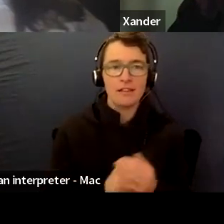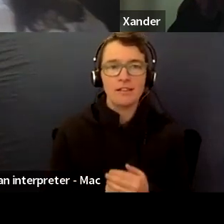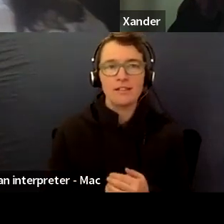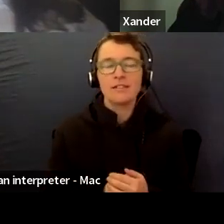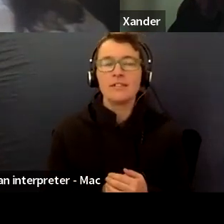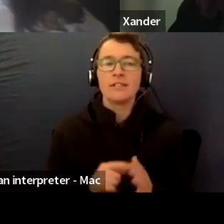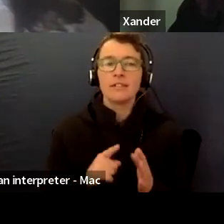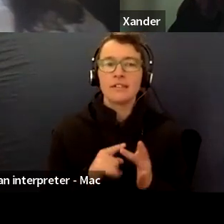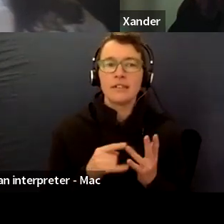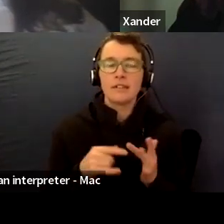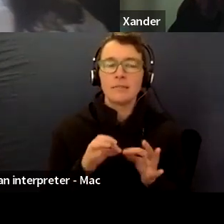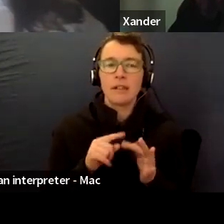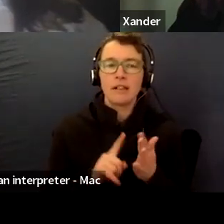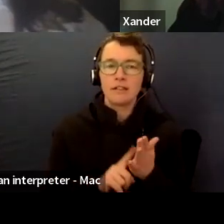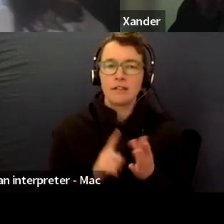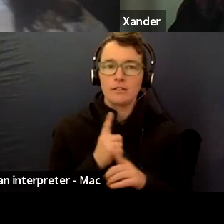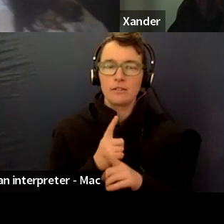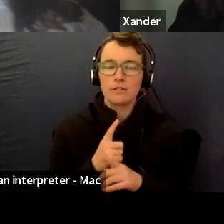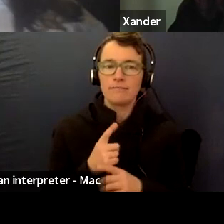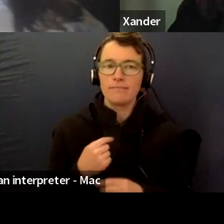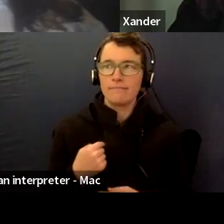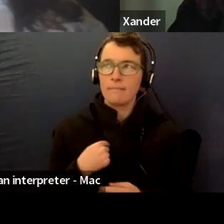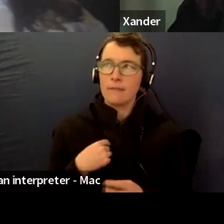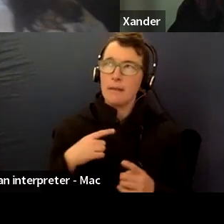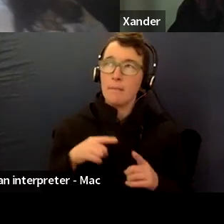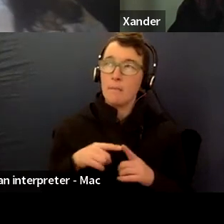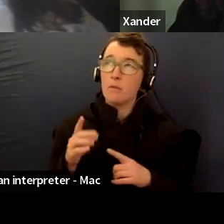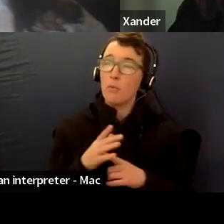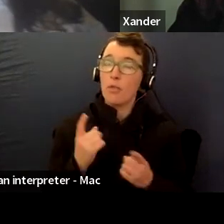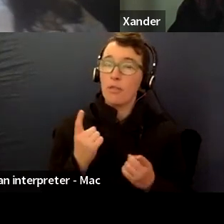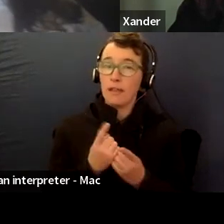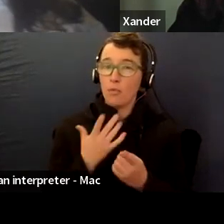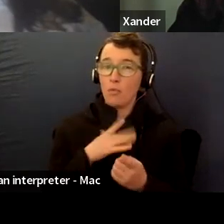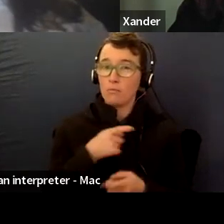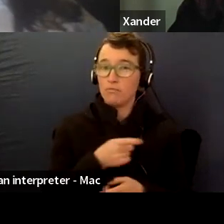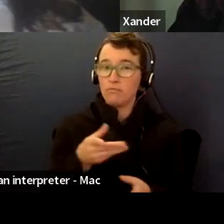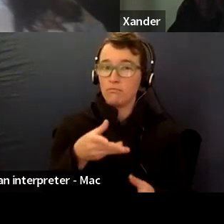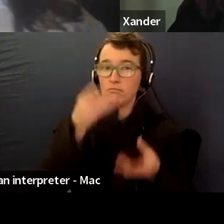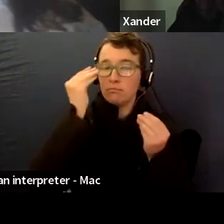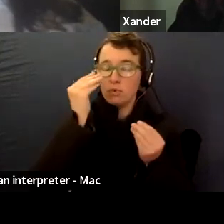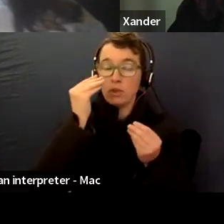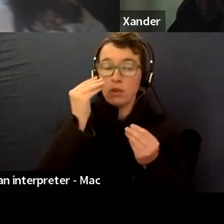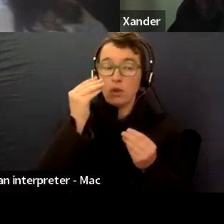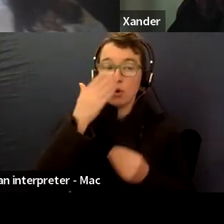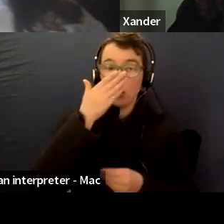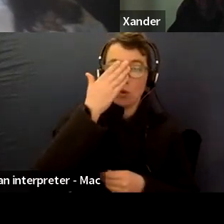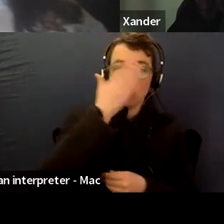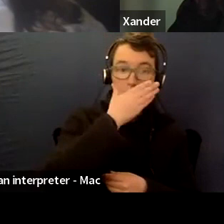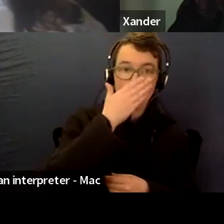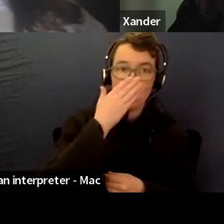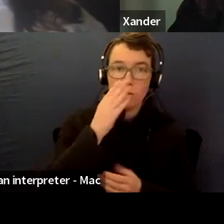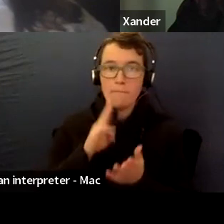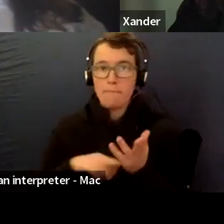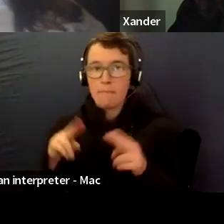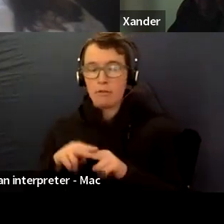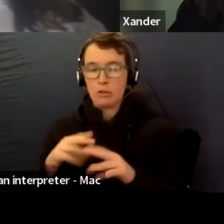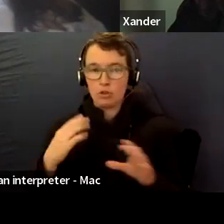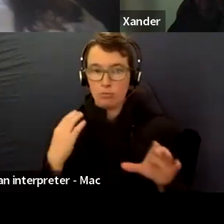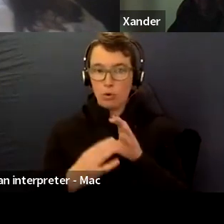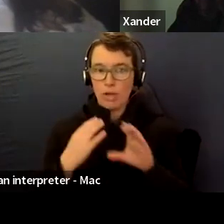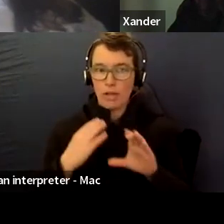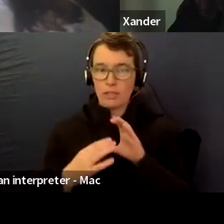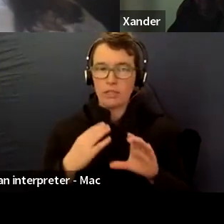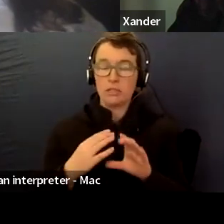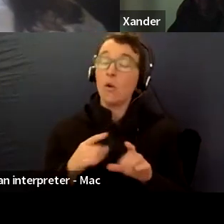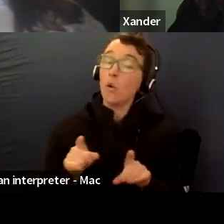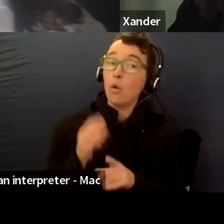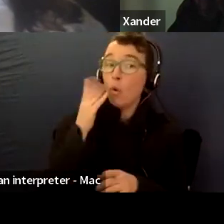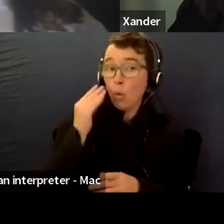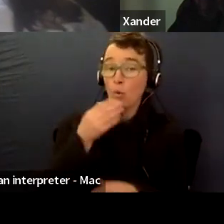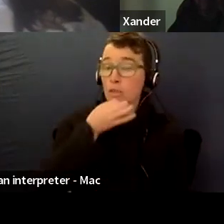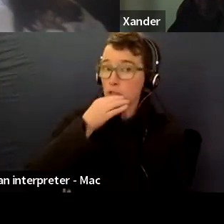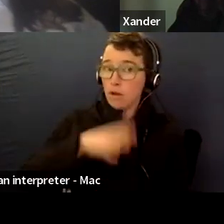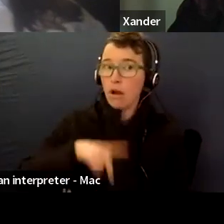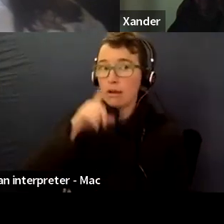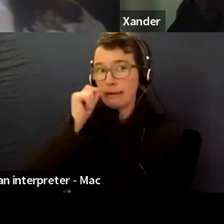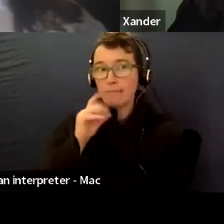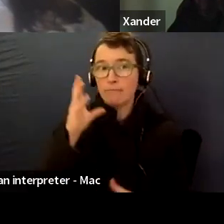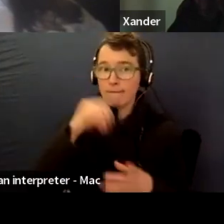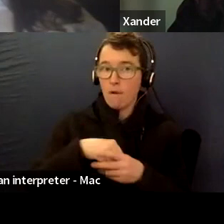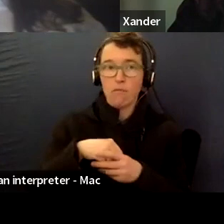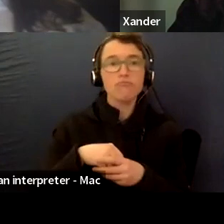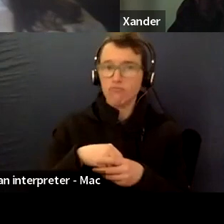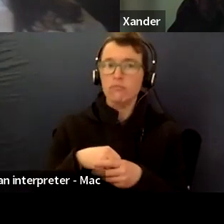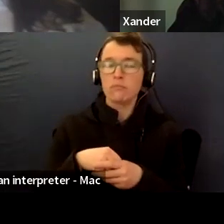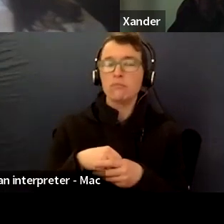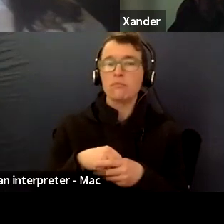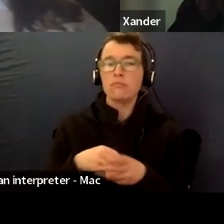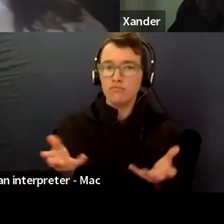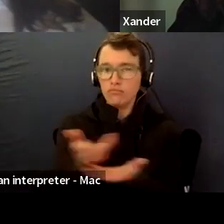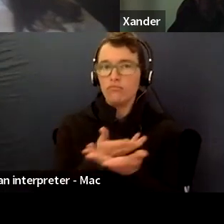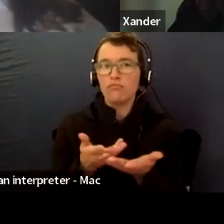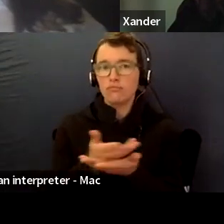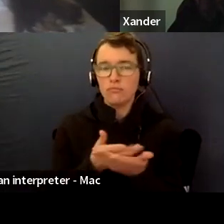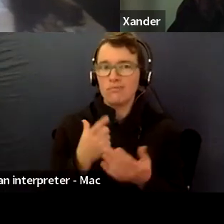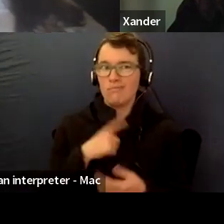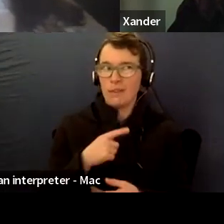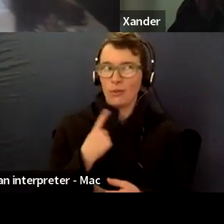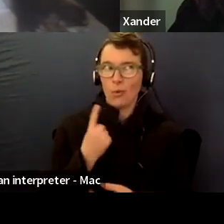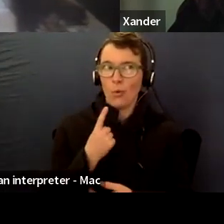Yeah, for me, um, I think the most important part is communication between school and yourself as a parent, and also the child when they're at that point where they are able to be involved in the conversation because it is the child's lived experiences